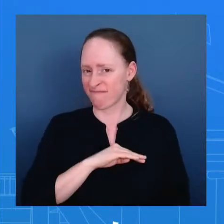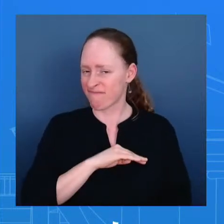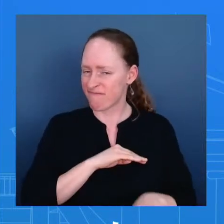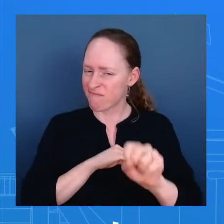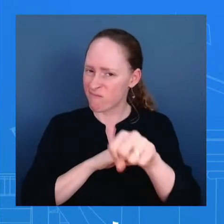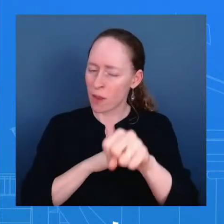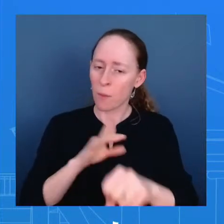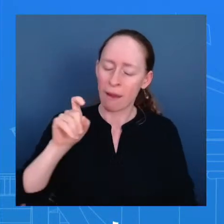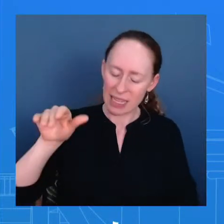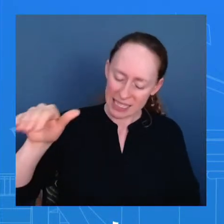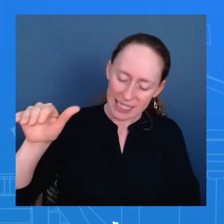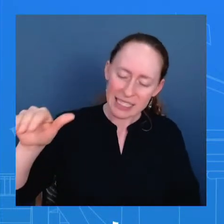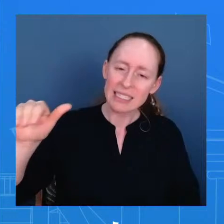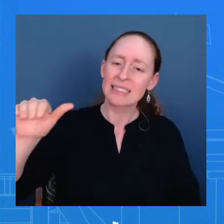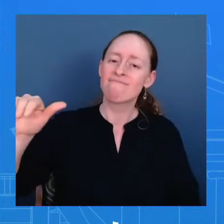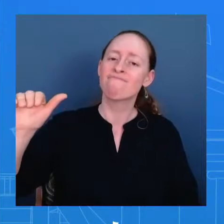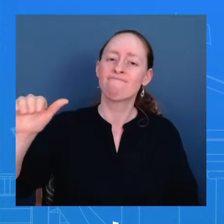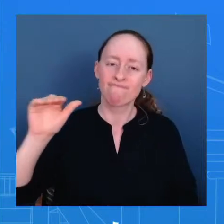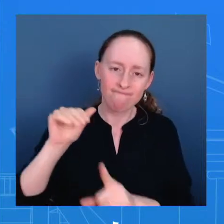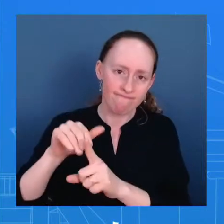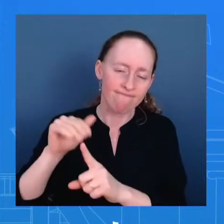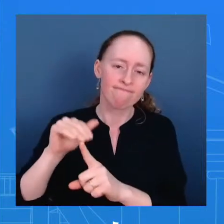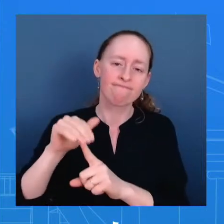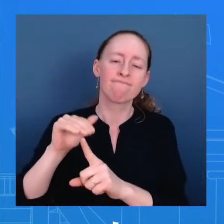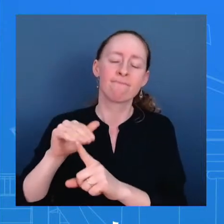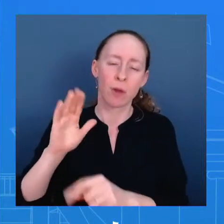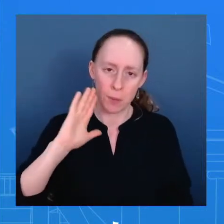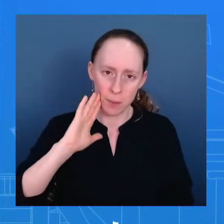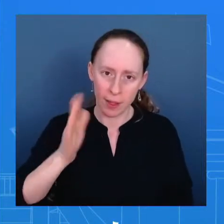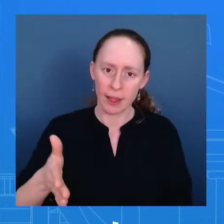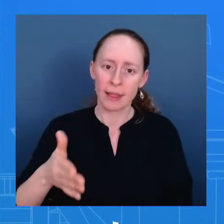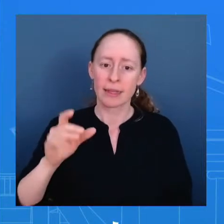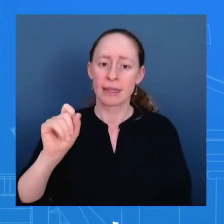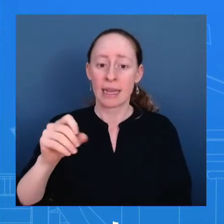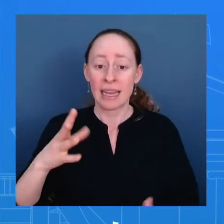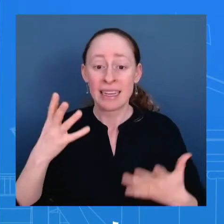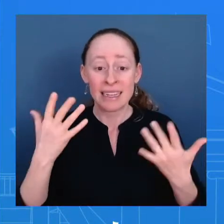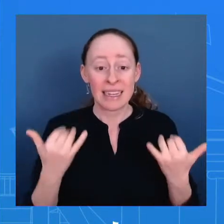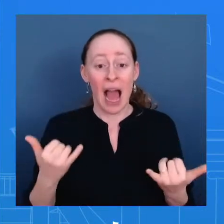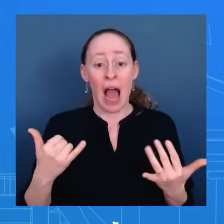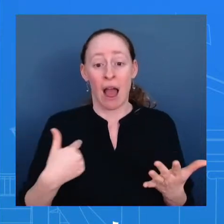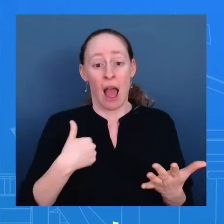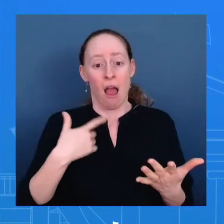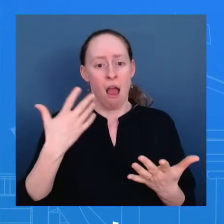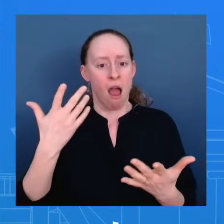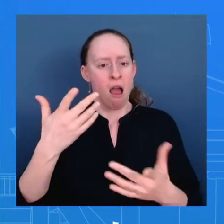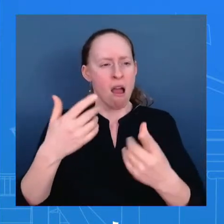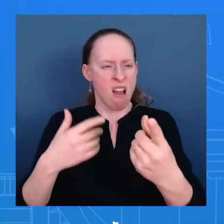[assistance] moving into Gaza. I cannot speak to the Prime Minister's domestic politics. That is for him to speak to.